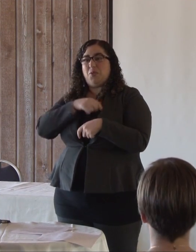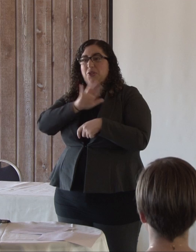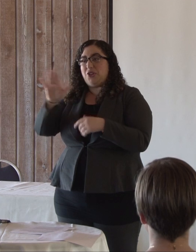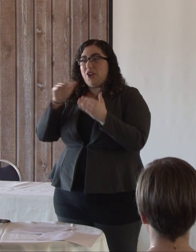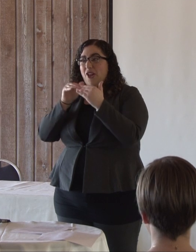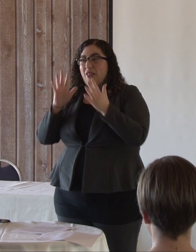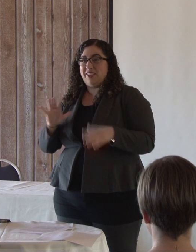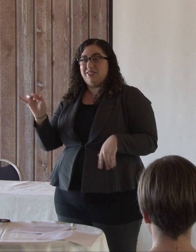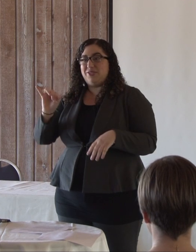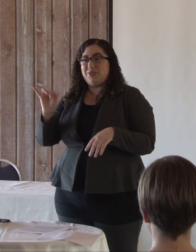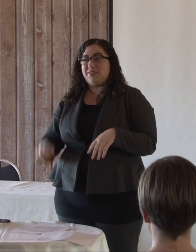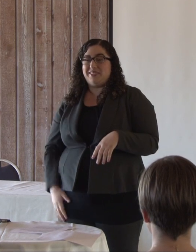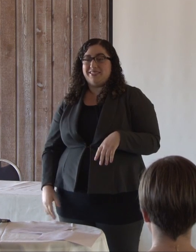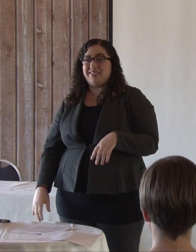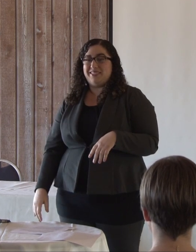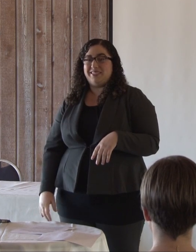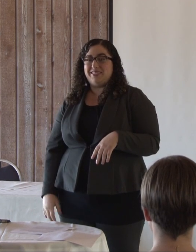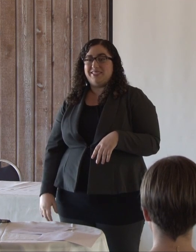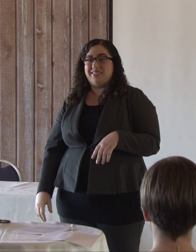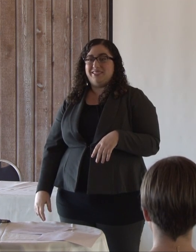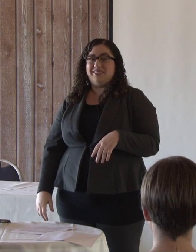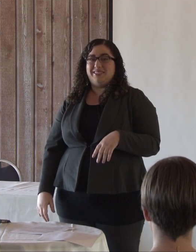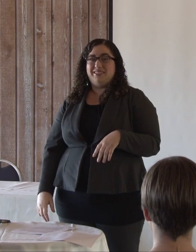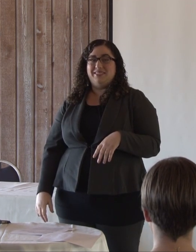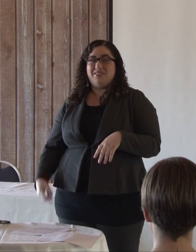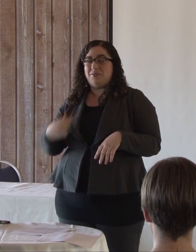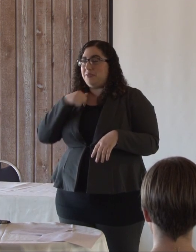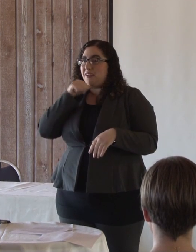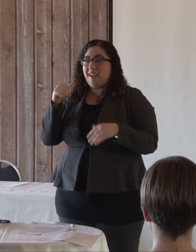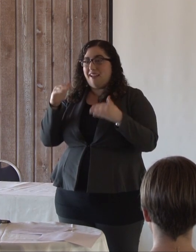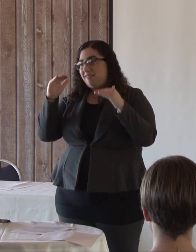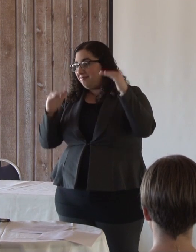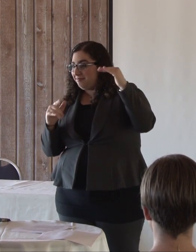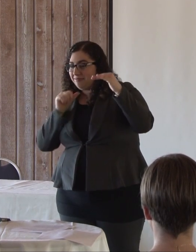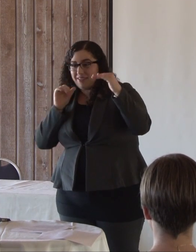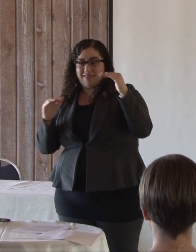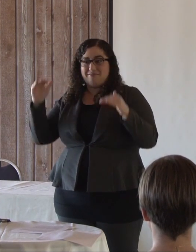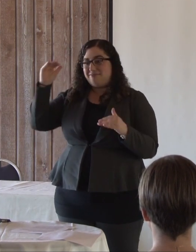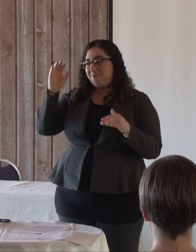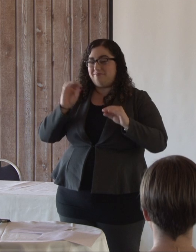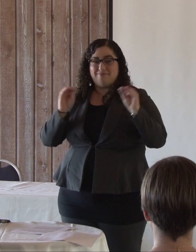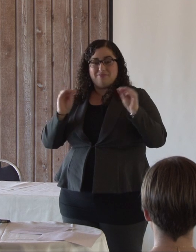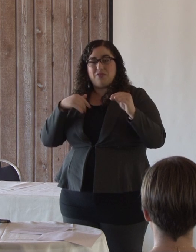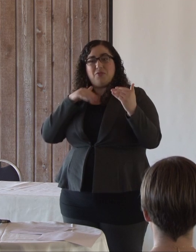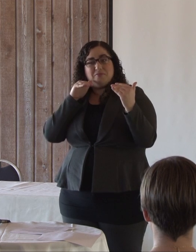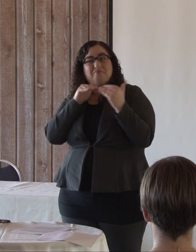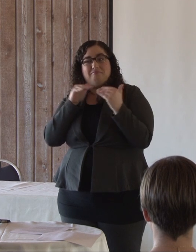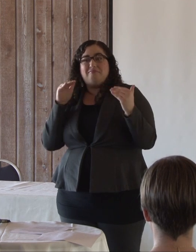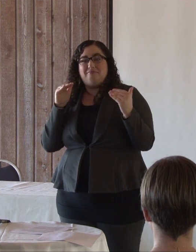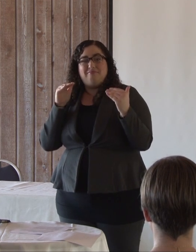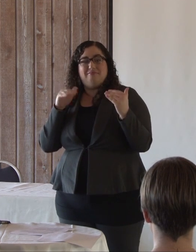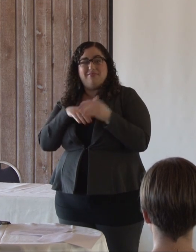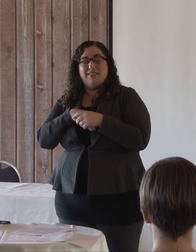has communication access. We are your colleagues as interpreters.